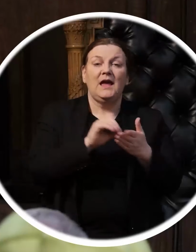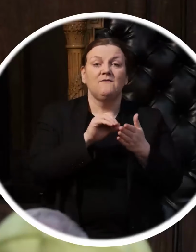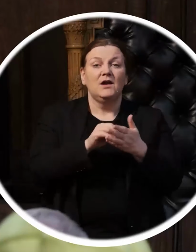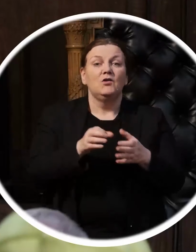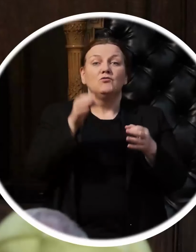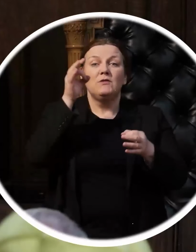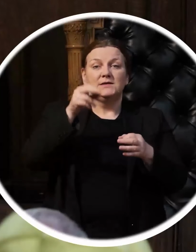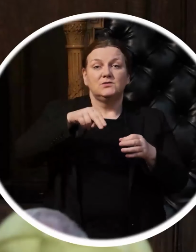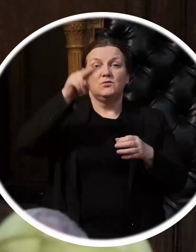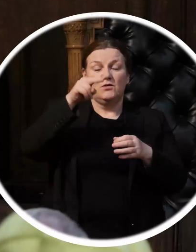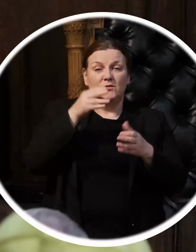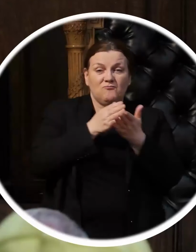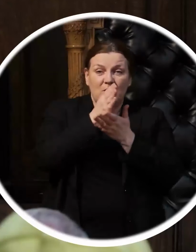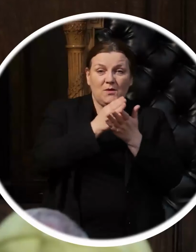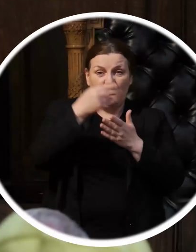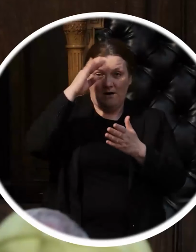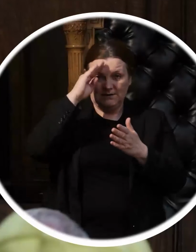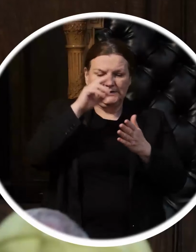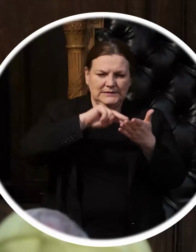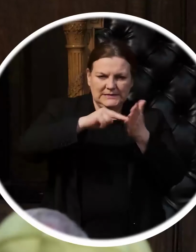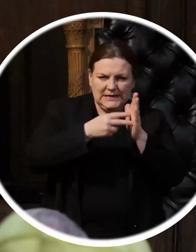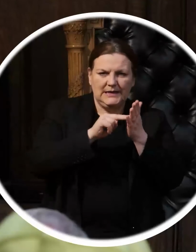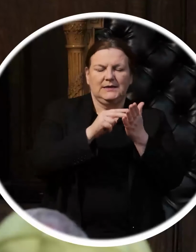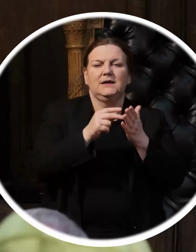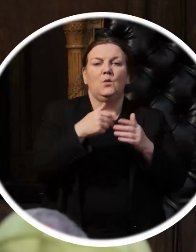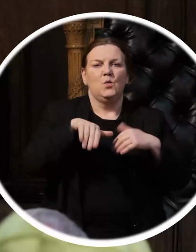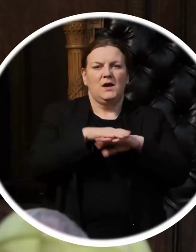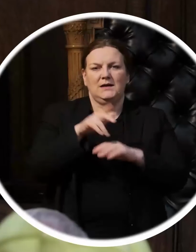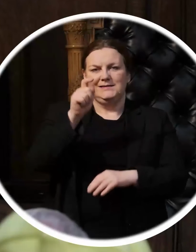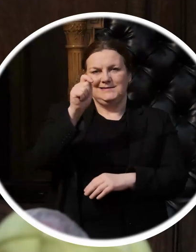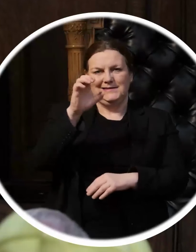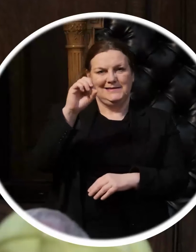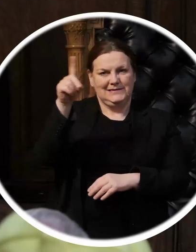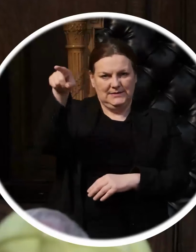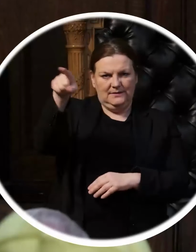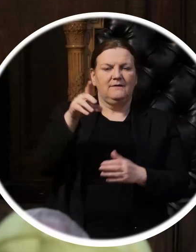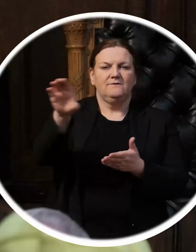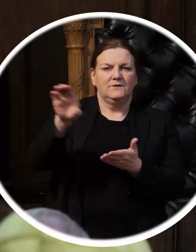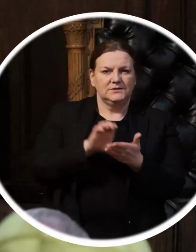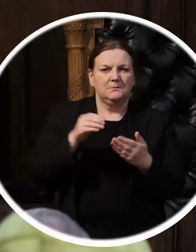Ireland Design: Communication and Construction' at Trinity College Dublin, funded by the Irish Research Council.